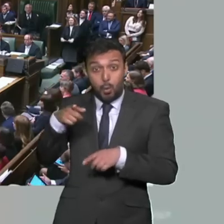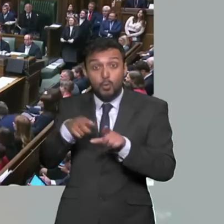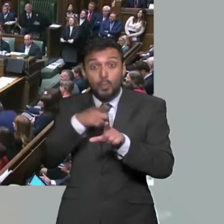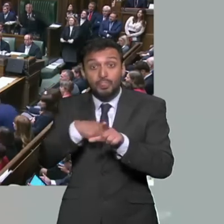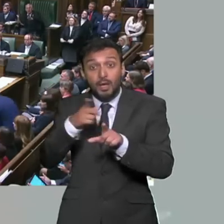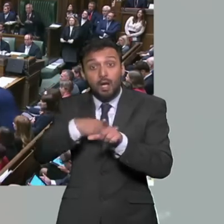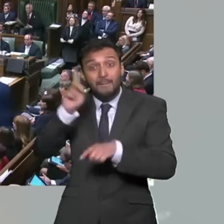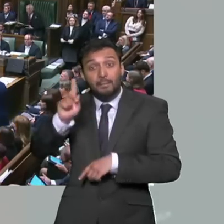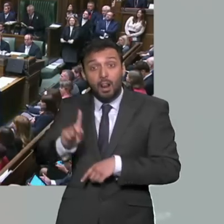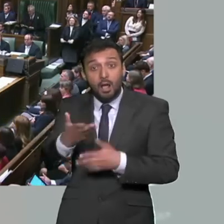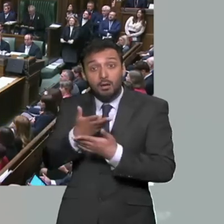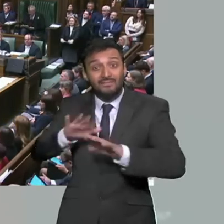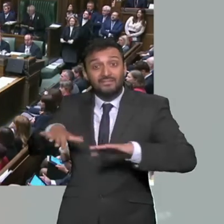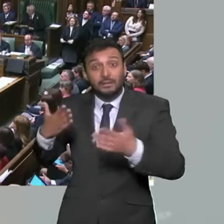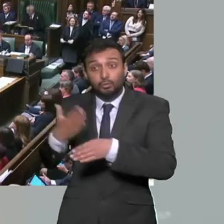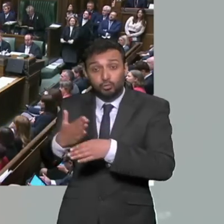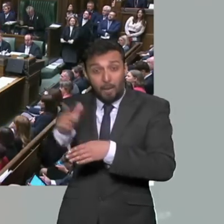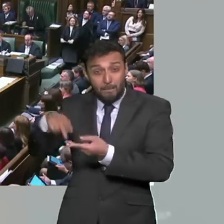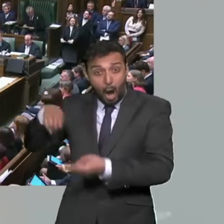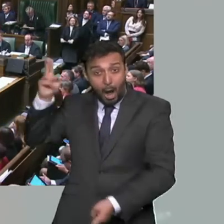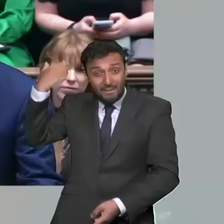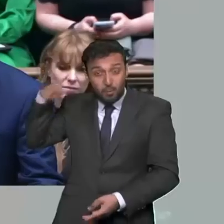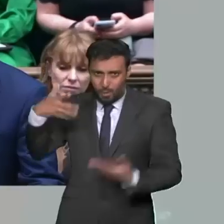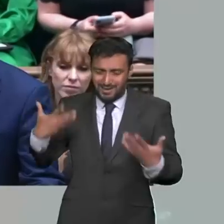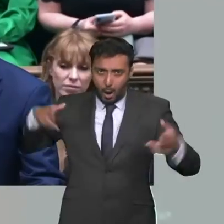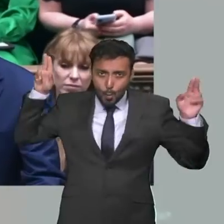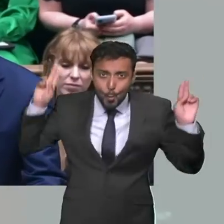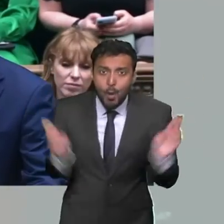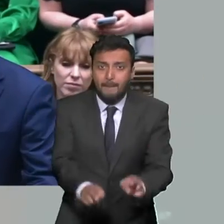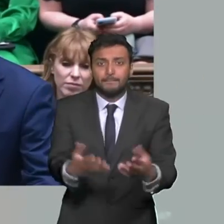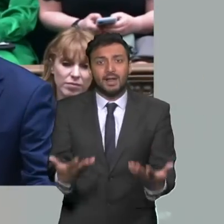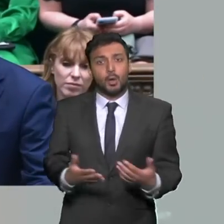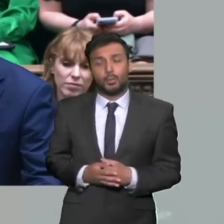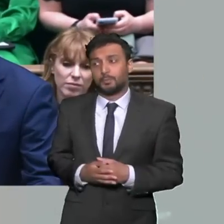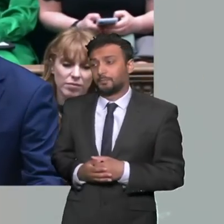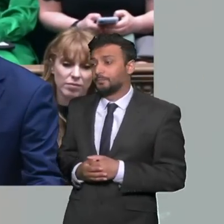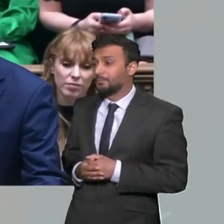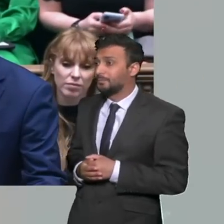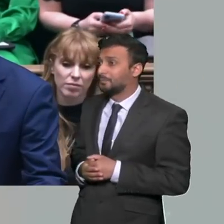Keir Starmer It was not just the Chancellor back in September—the